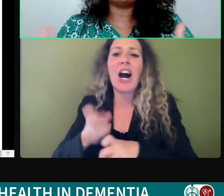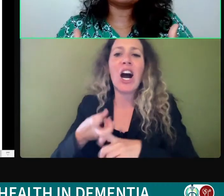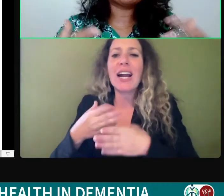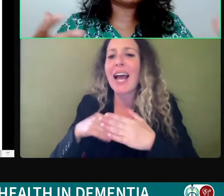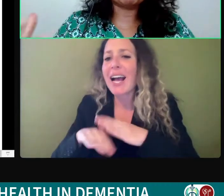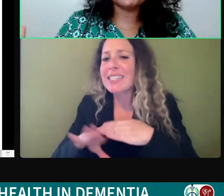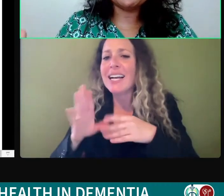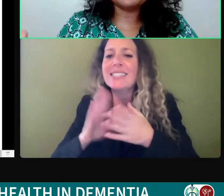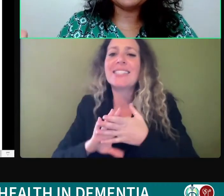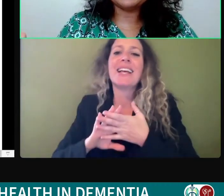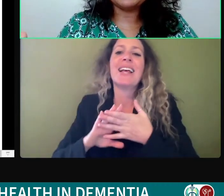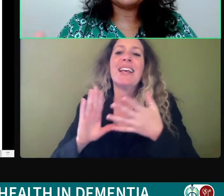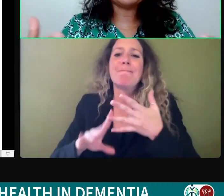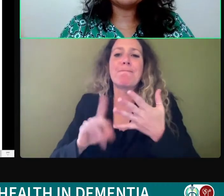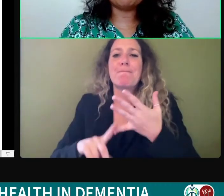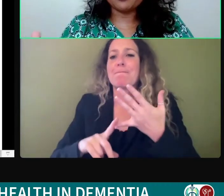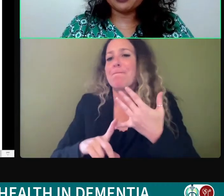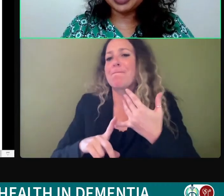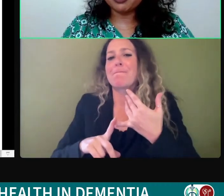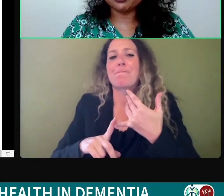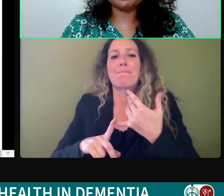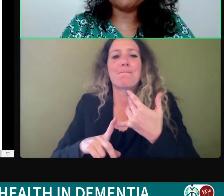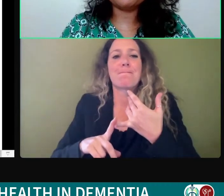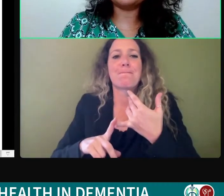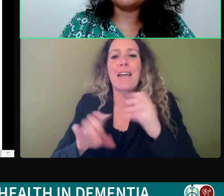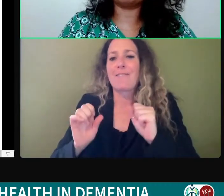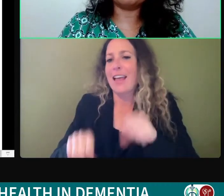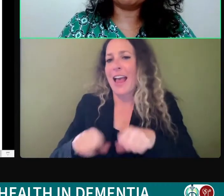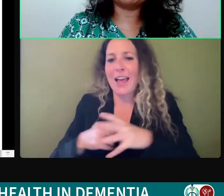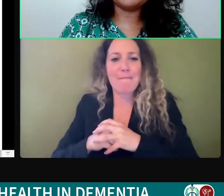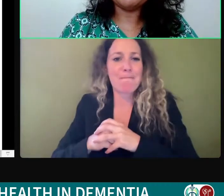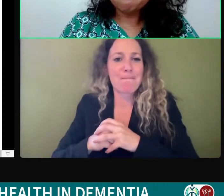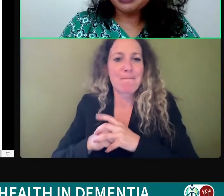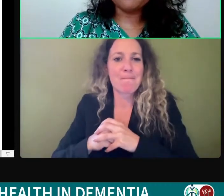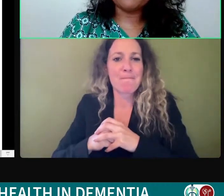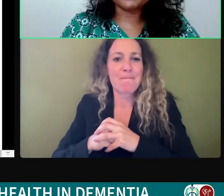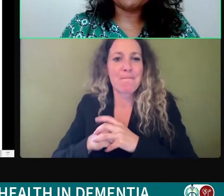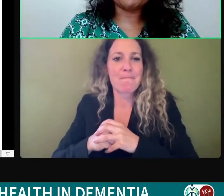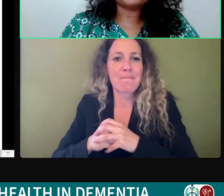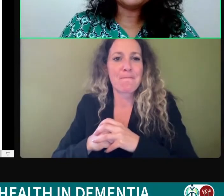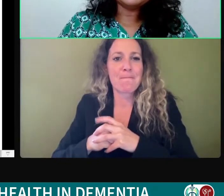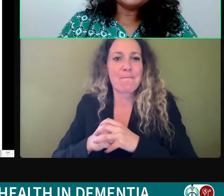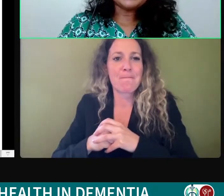from whatever specialist they can wherever that special is located, can be really beneficial.